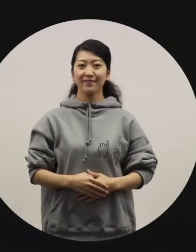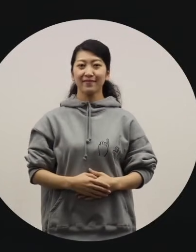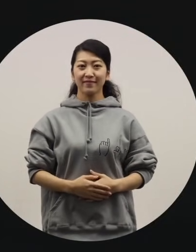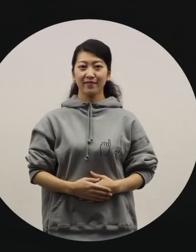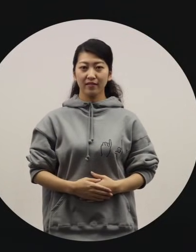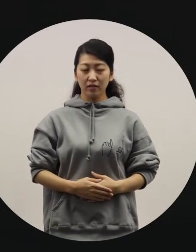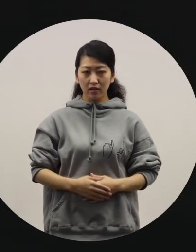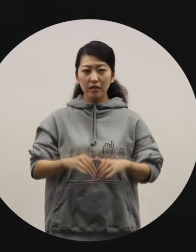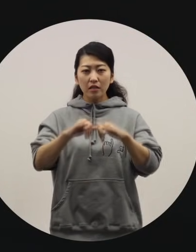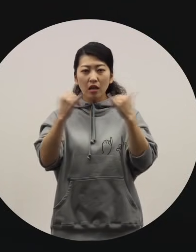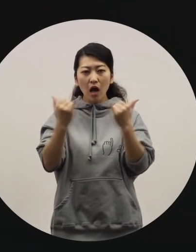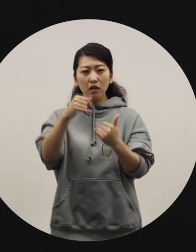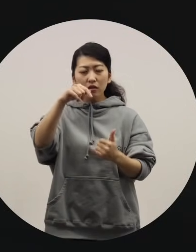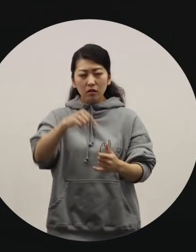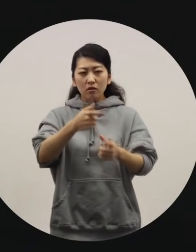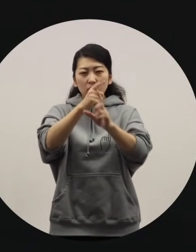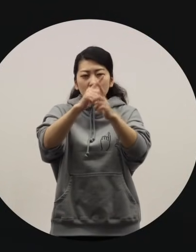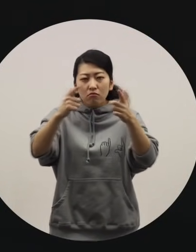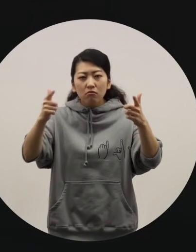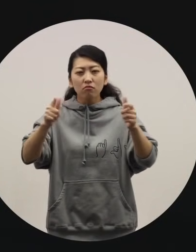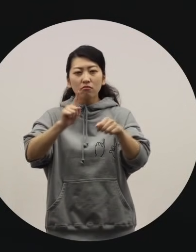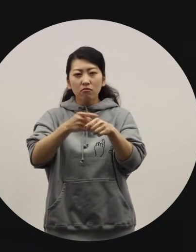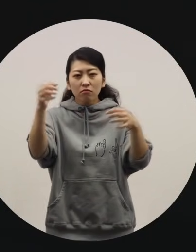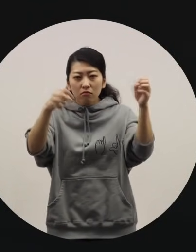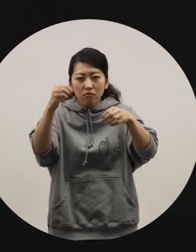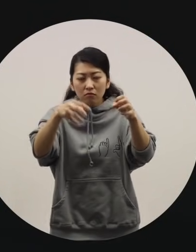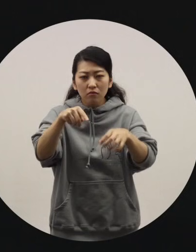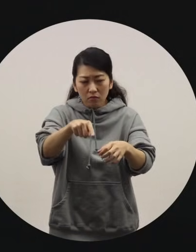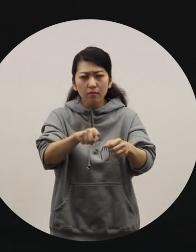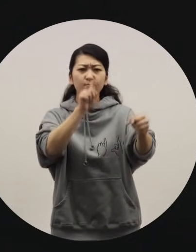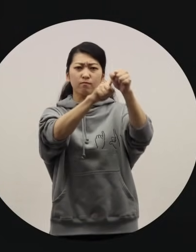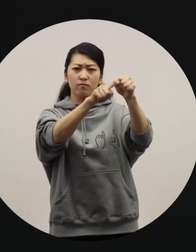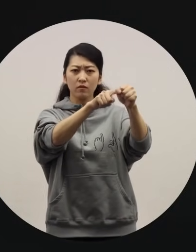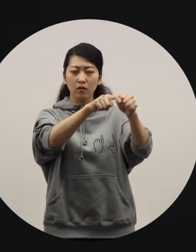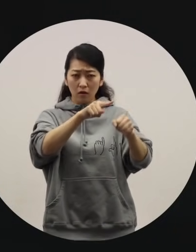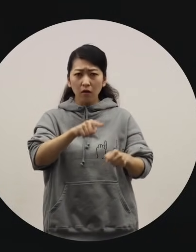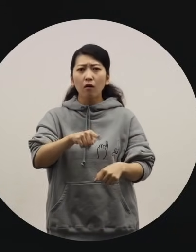To enrich social diversity for the future is one of the objectives of this show. We're thinking about